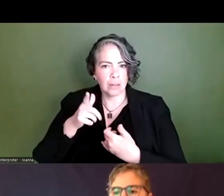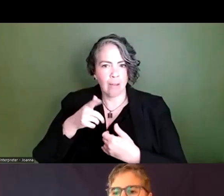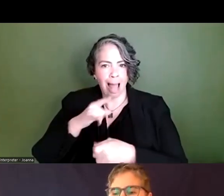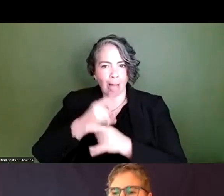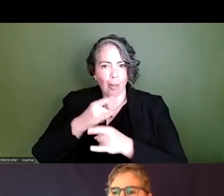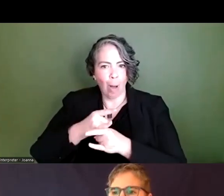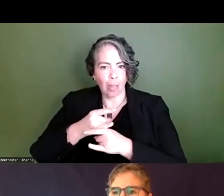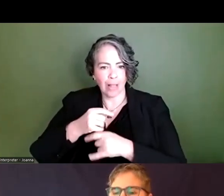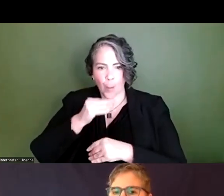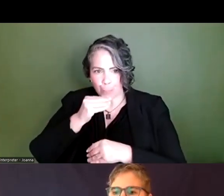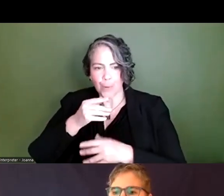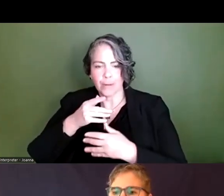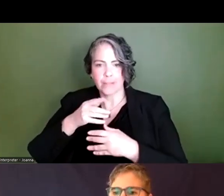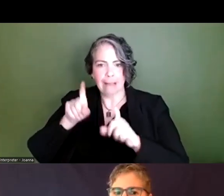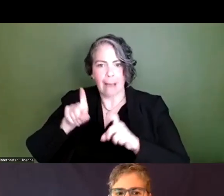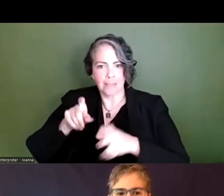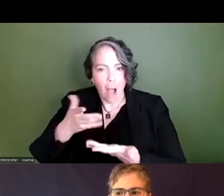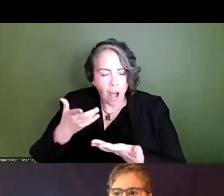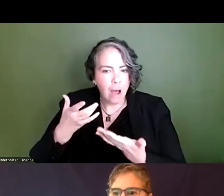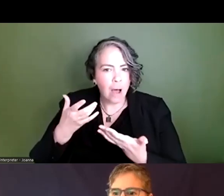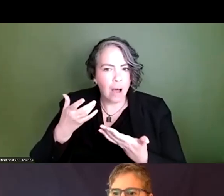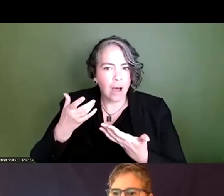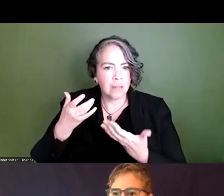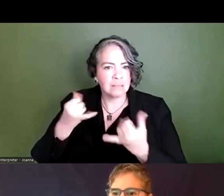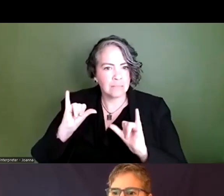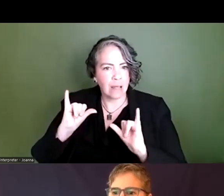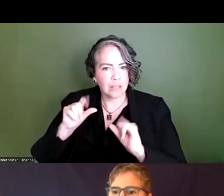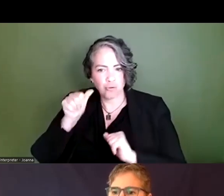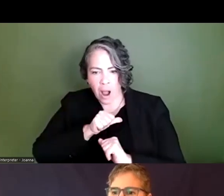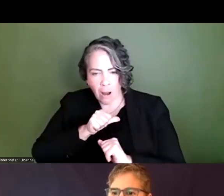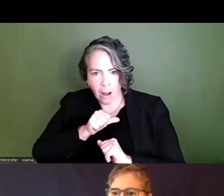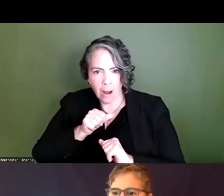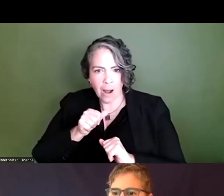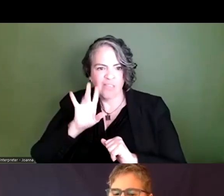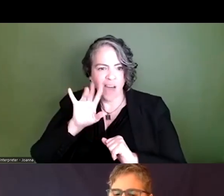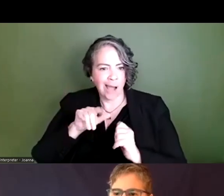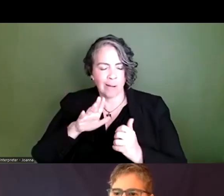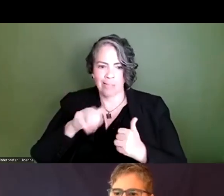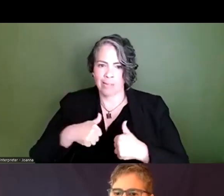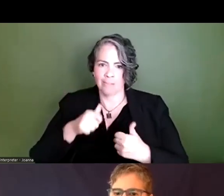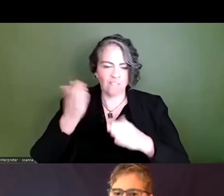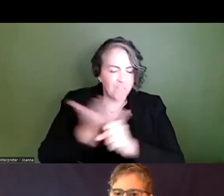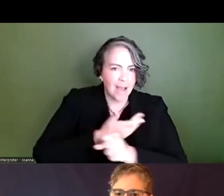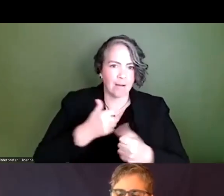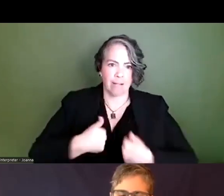ask me about my trauma. No one ever asked me about my substance use. And it wasn't until I went to